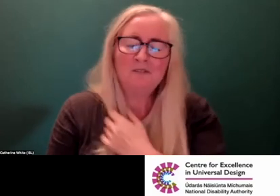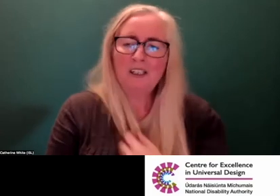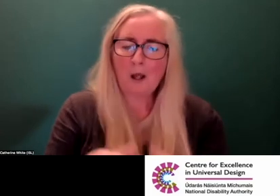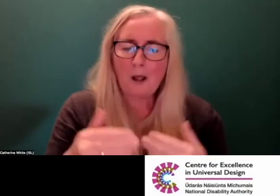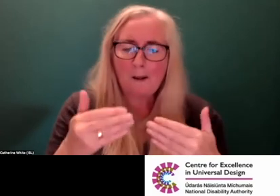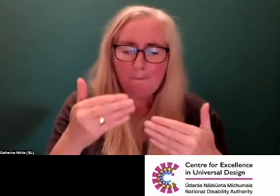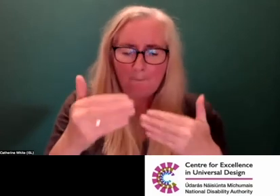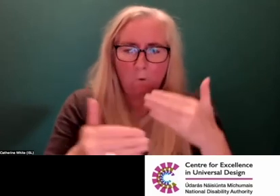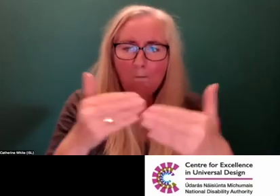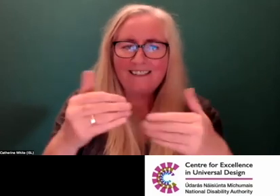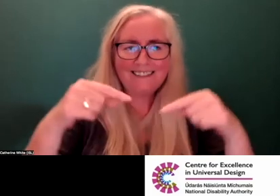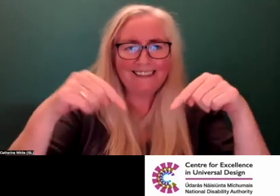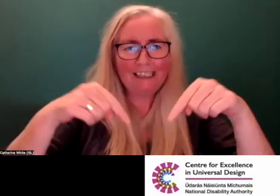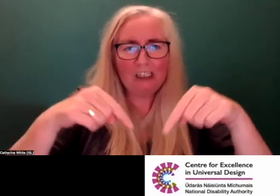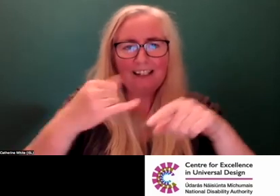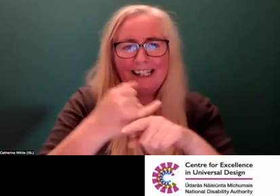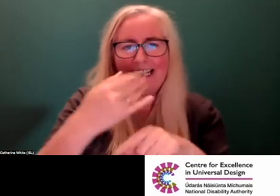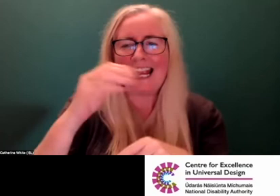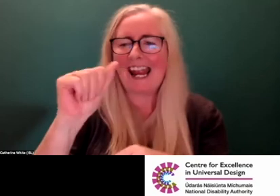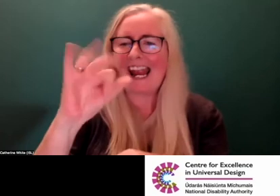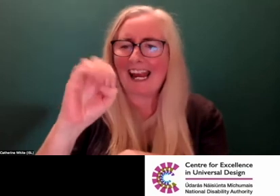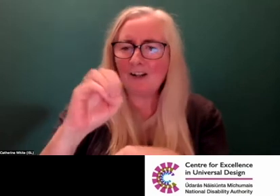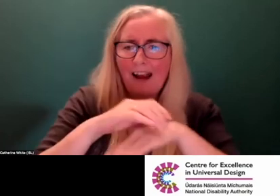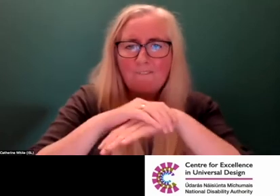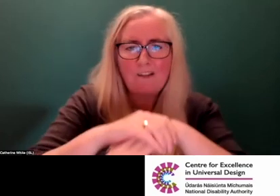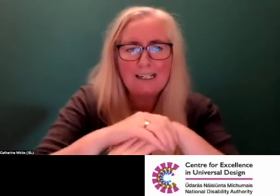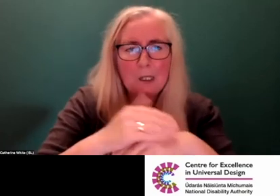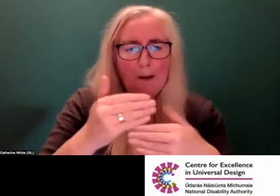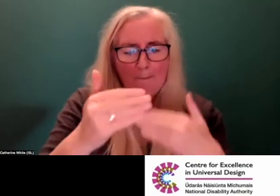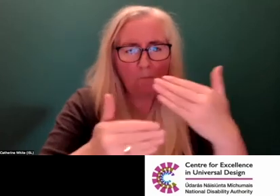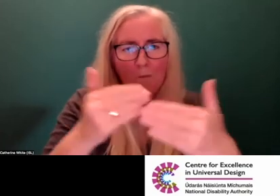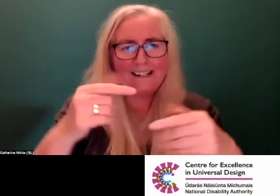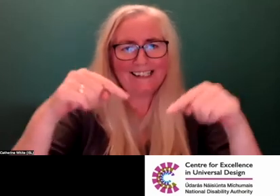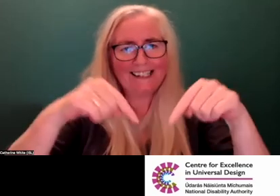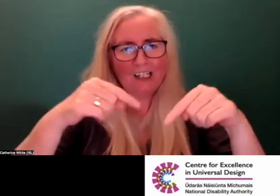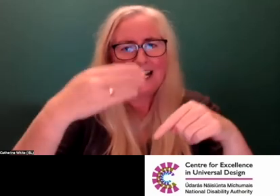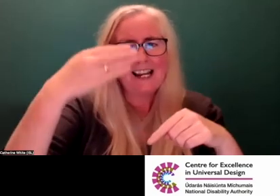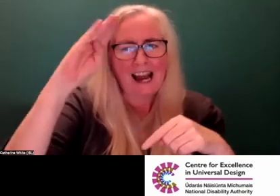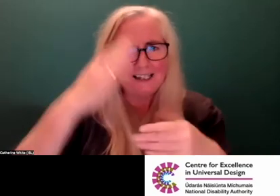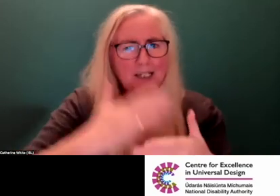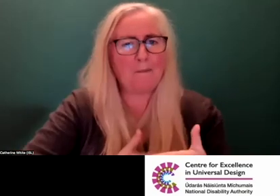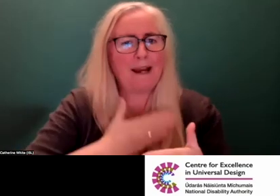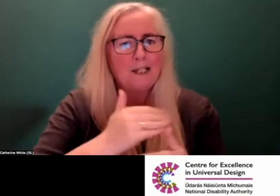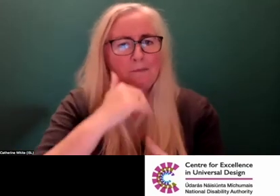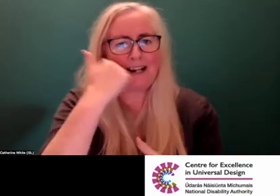movement here in Ireland has been amazing, because it's really grafted into the structures and processes at local government.